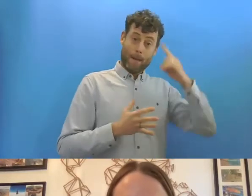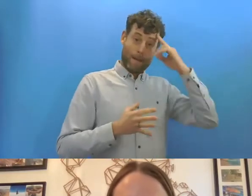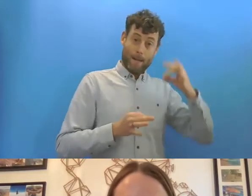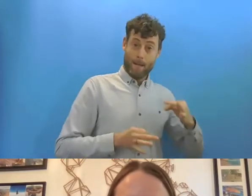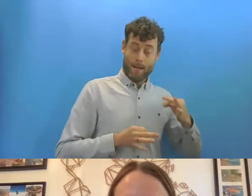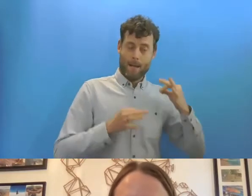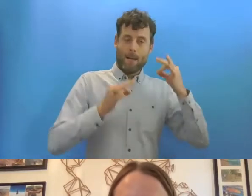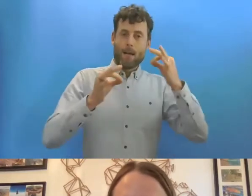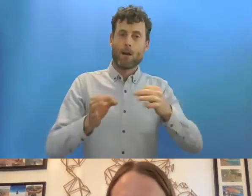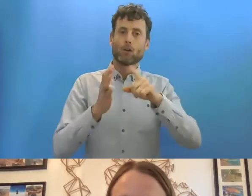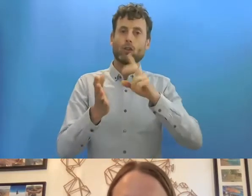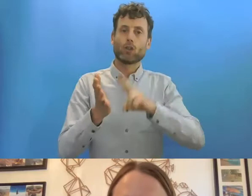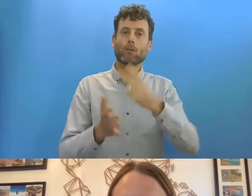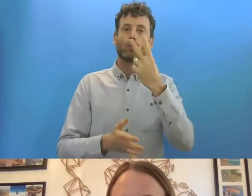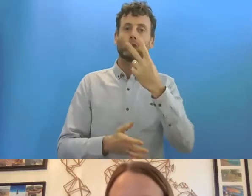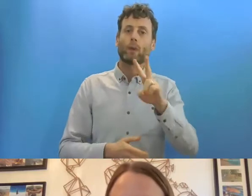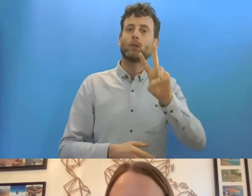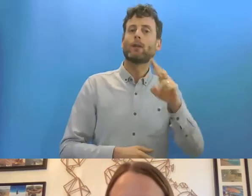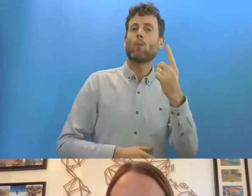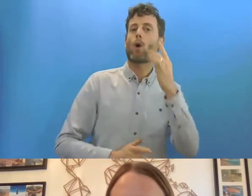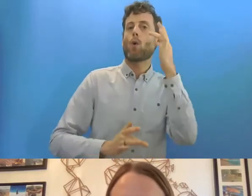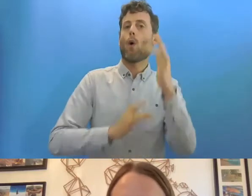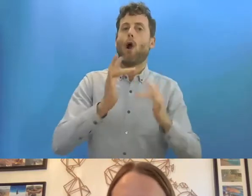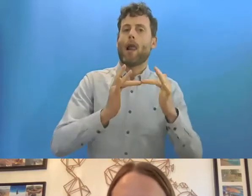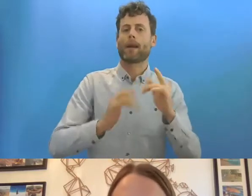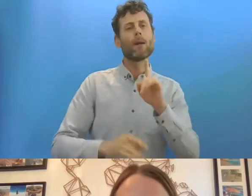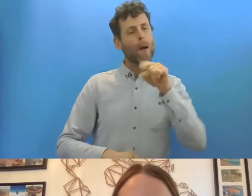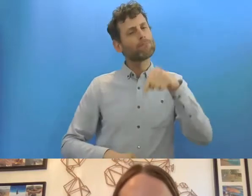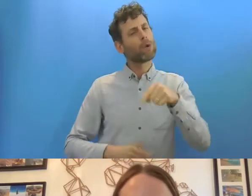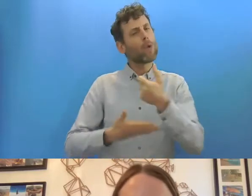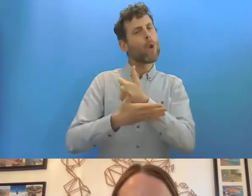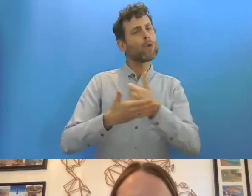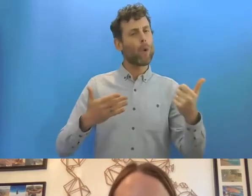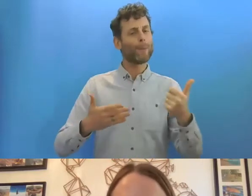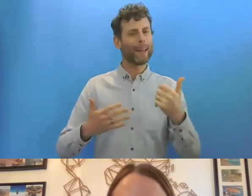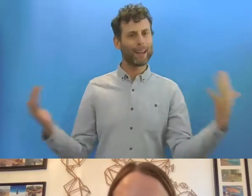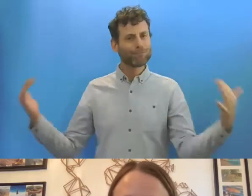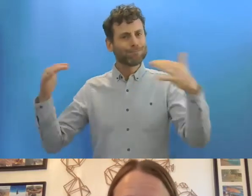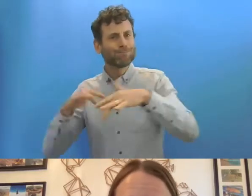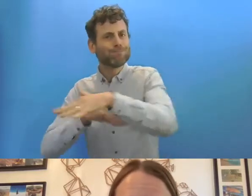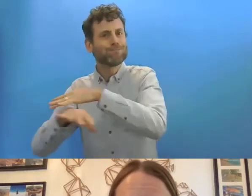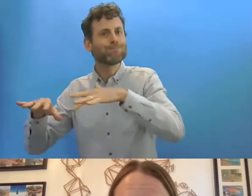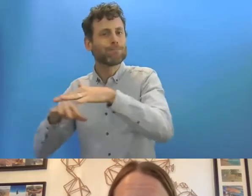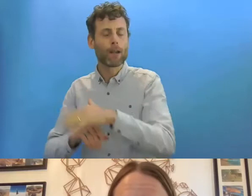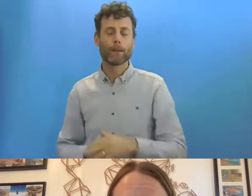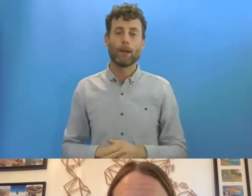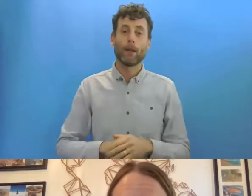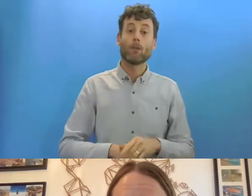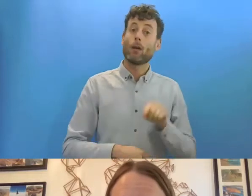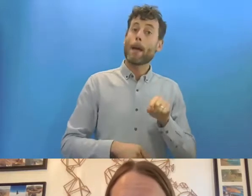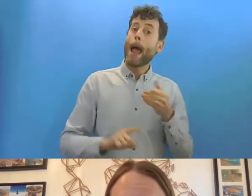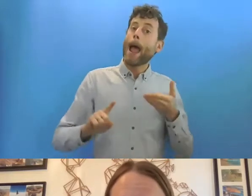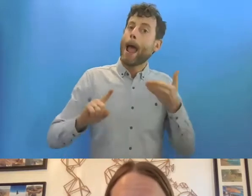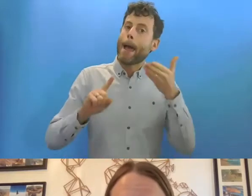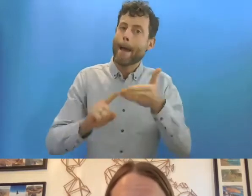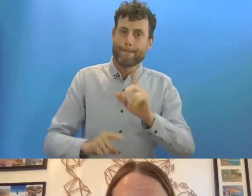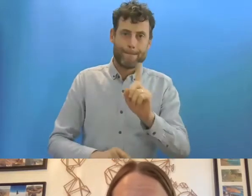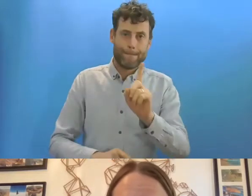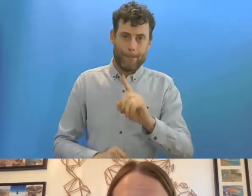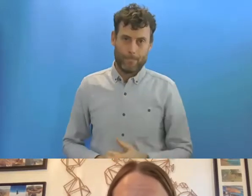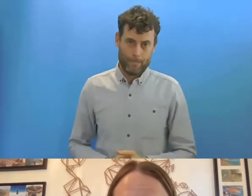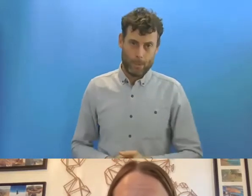the Festival back to January 2021, to be fully online, but it would usually be in person in the September.